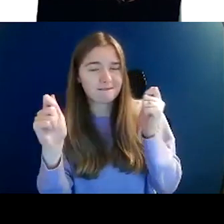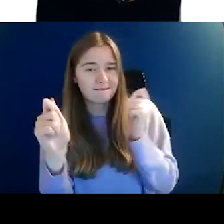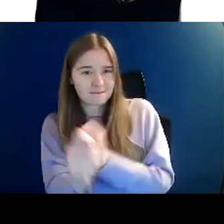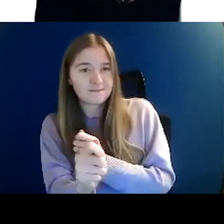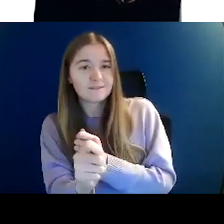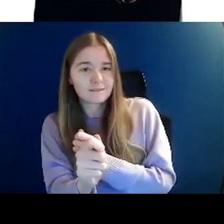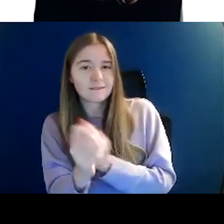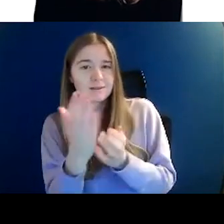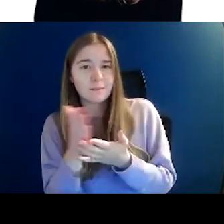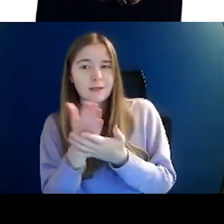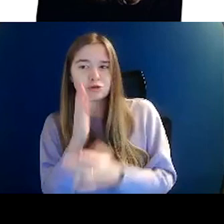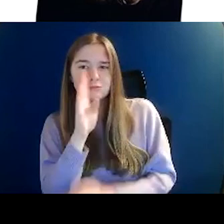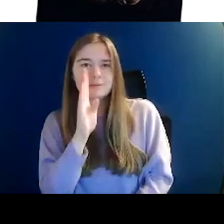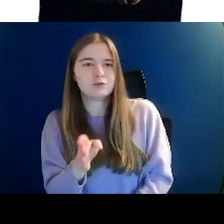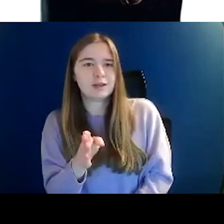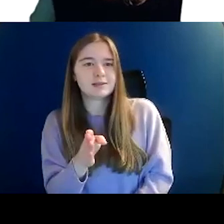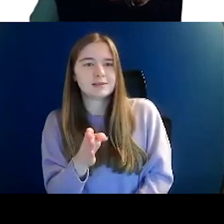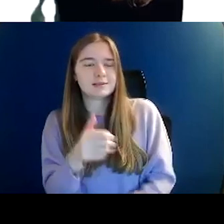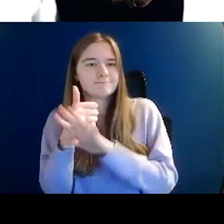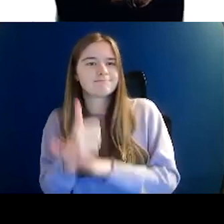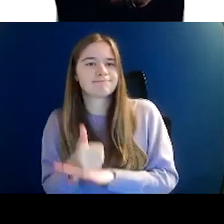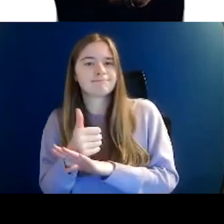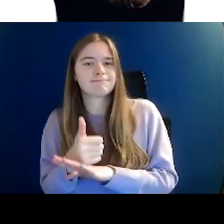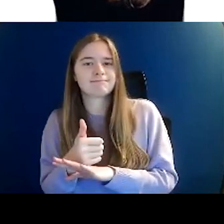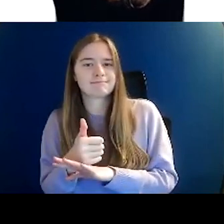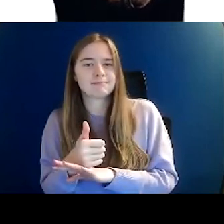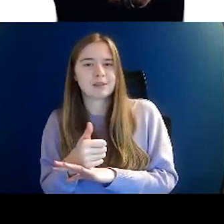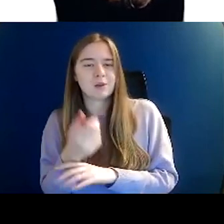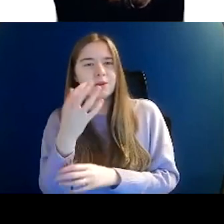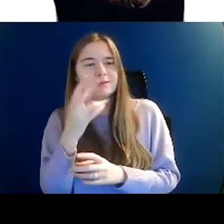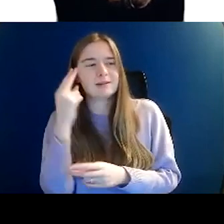absolutely direct and fundamental. We called it architecture unplugged on some occasions.